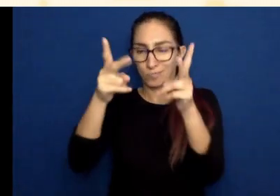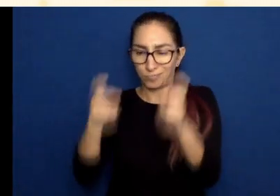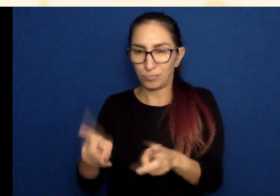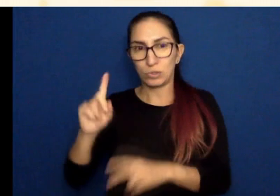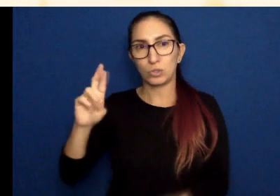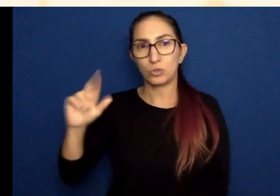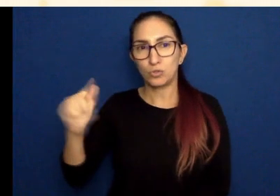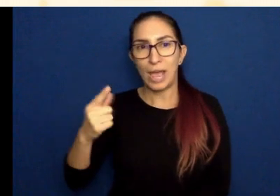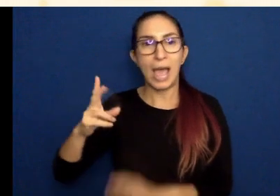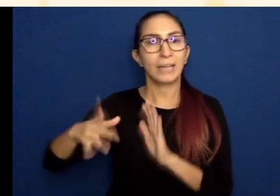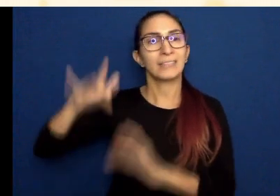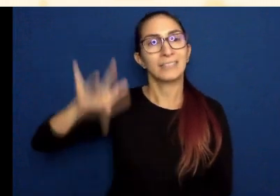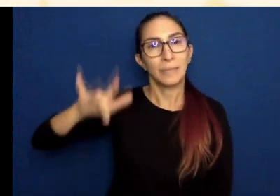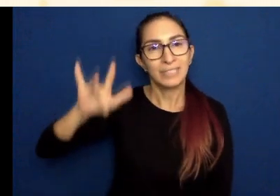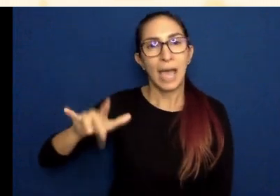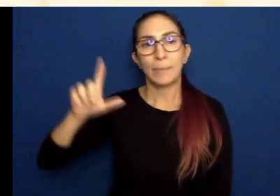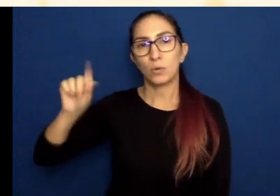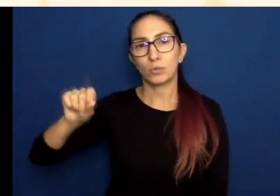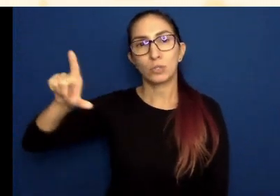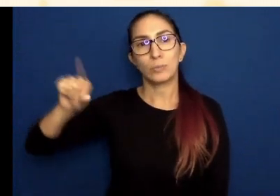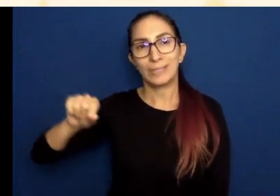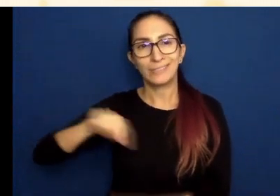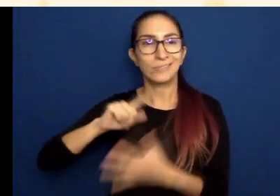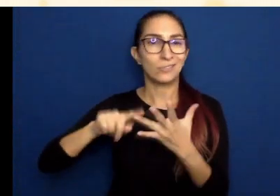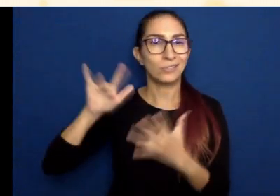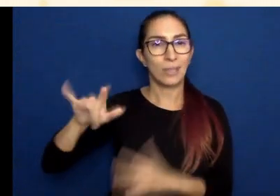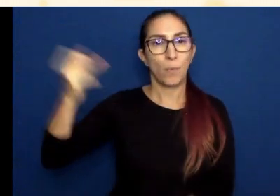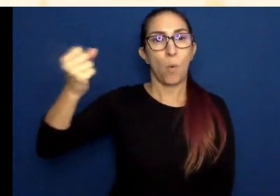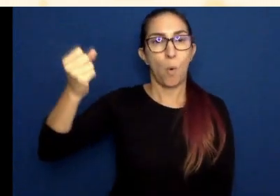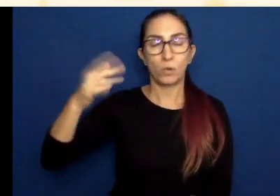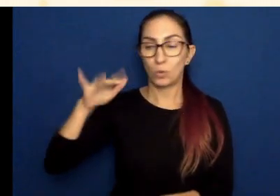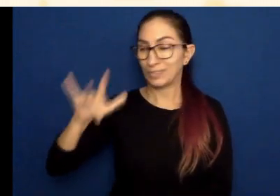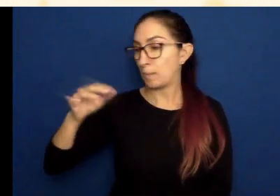or two-pinch zoom, tap and hold, or tap and swipe, and press and long hold.